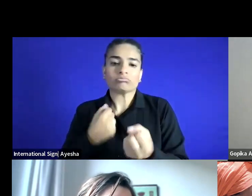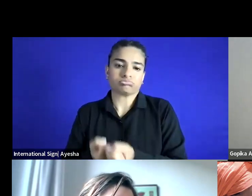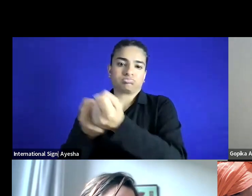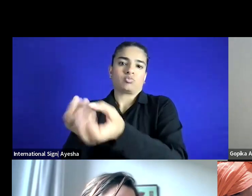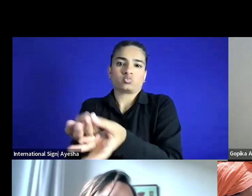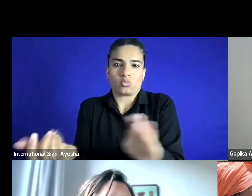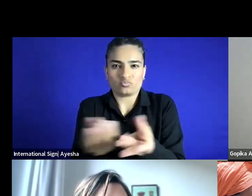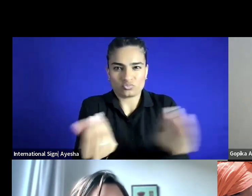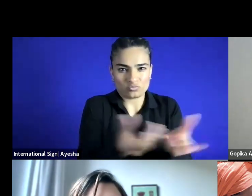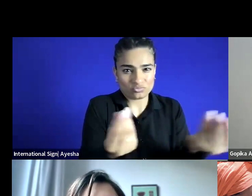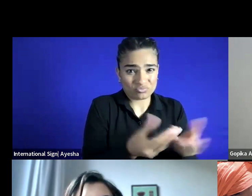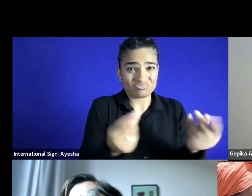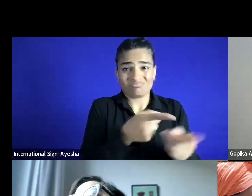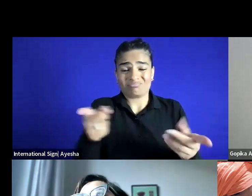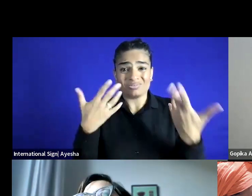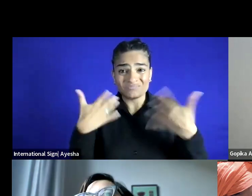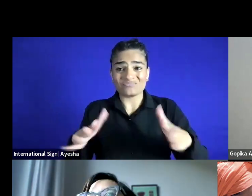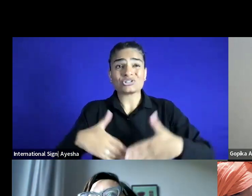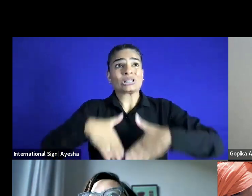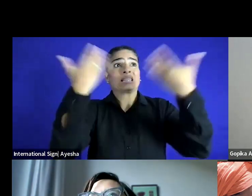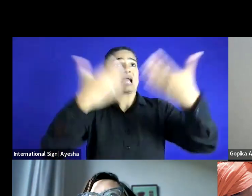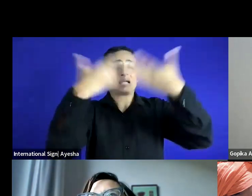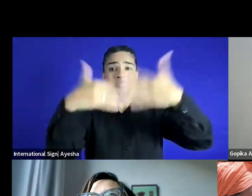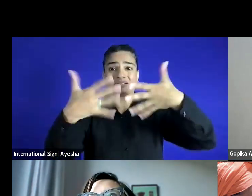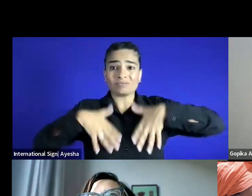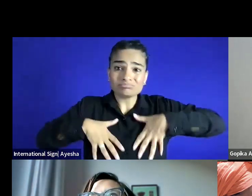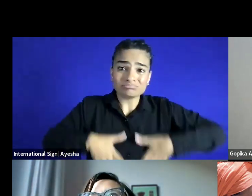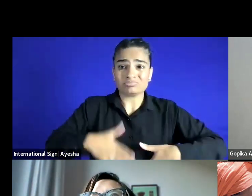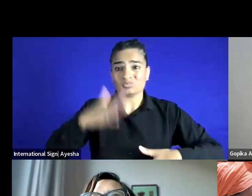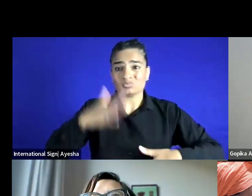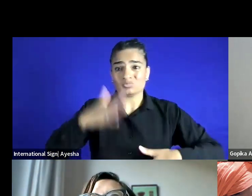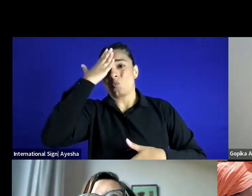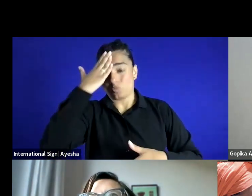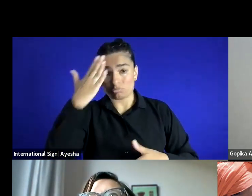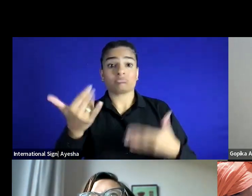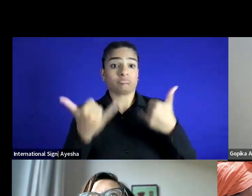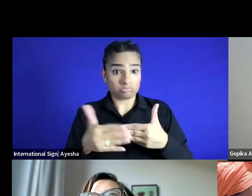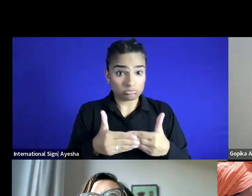So, yeah. And from here, and maybe just to say that,